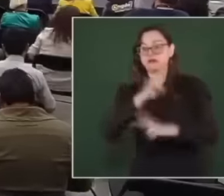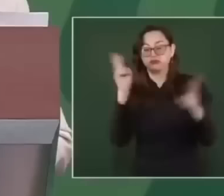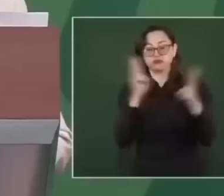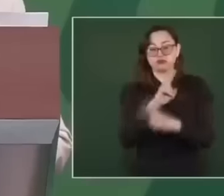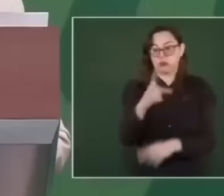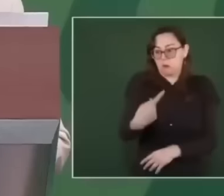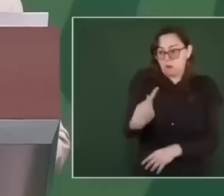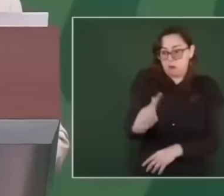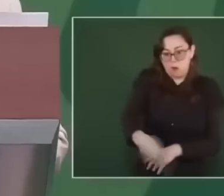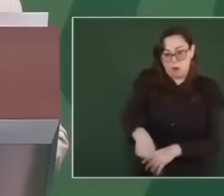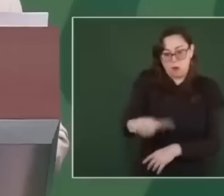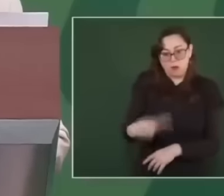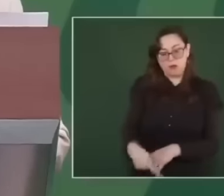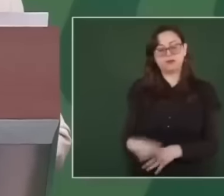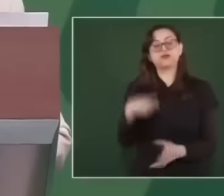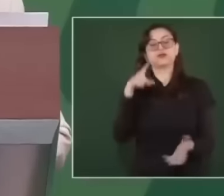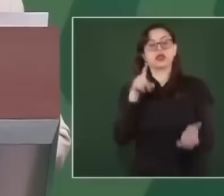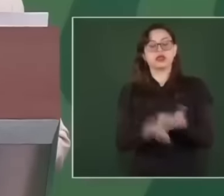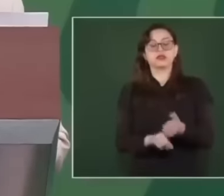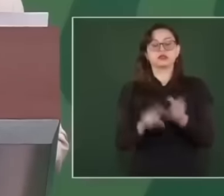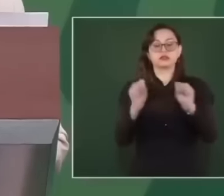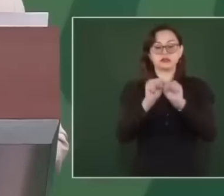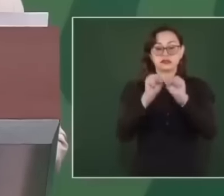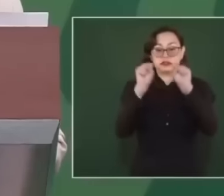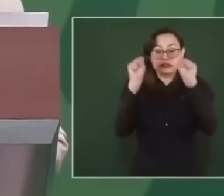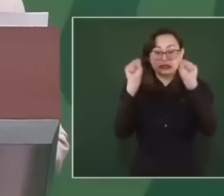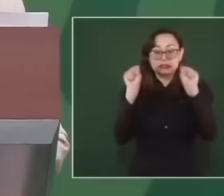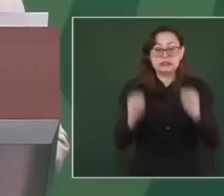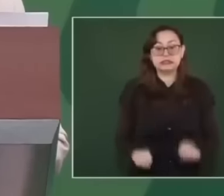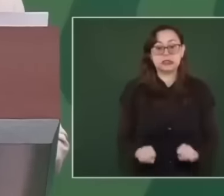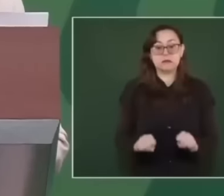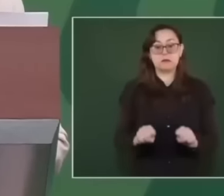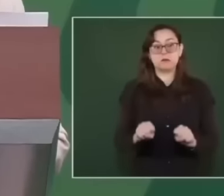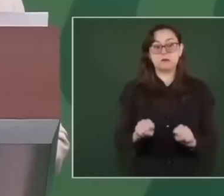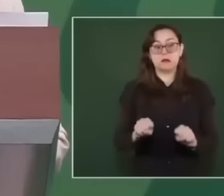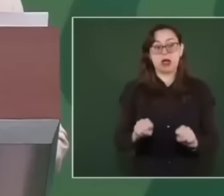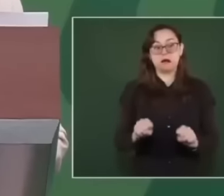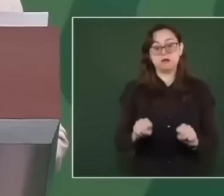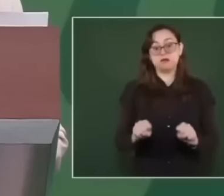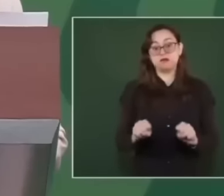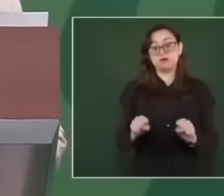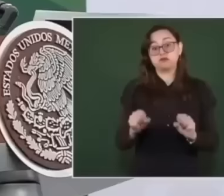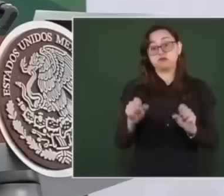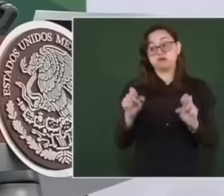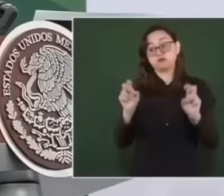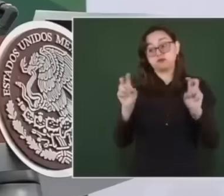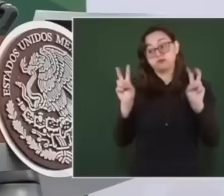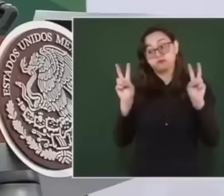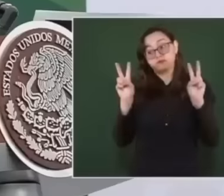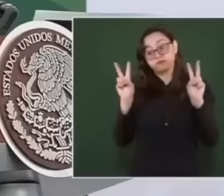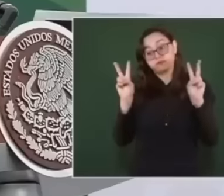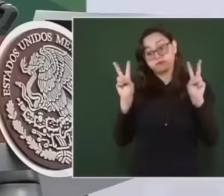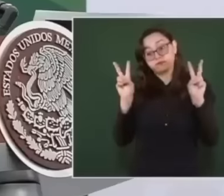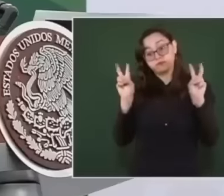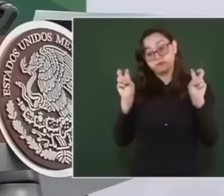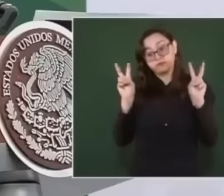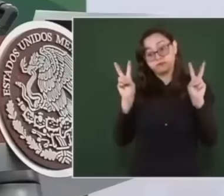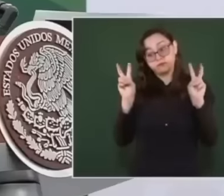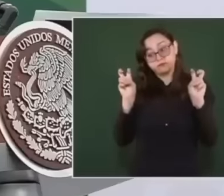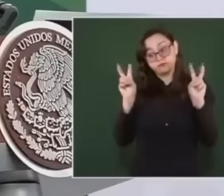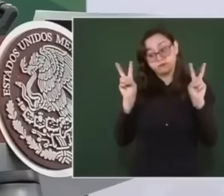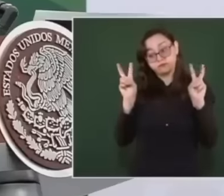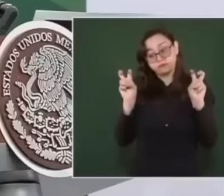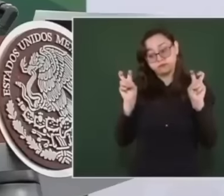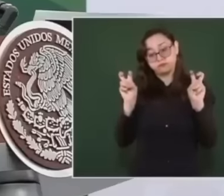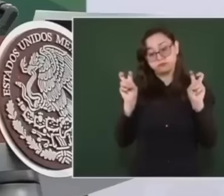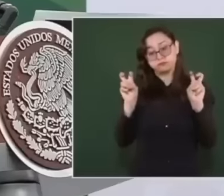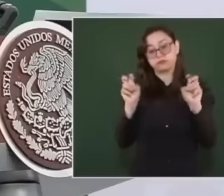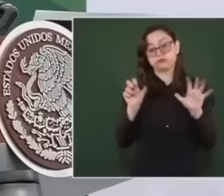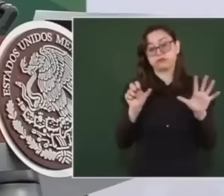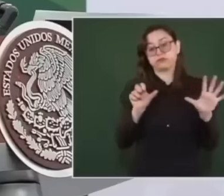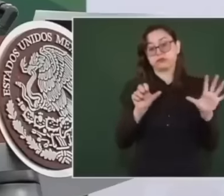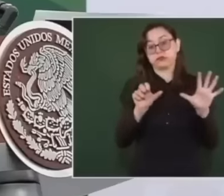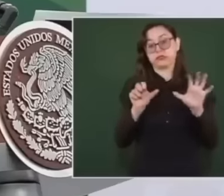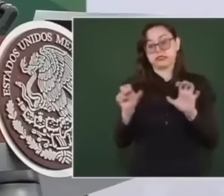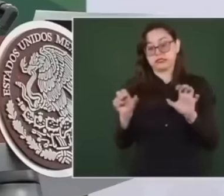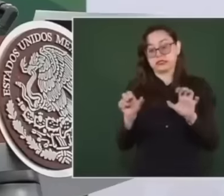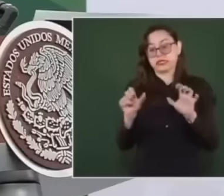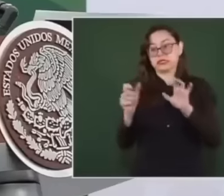with computer systems supposedly, I insist, supposedly connected to more than 600 points in